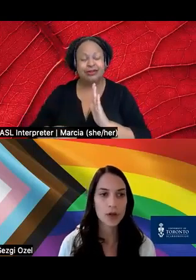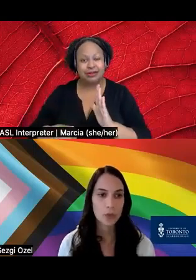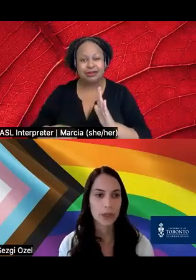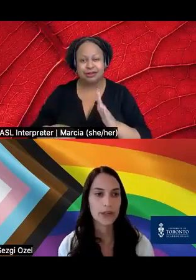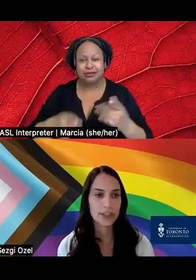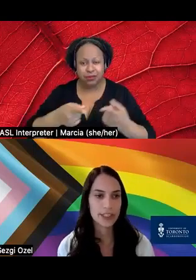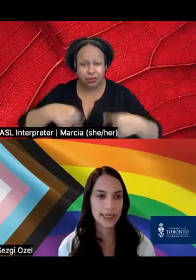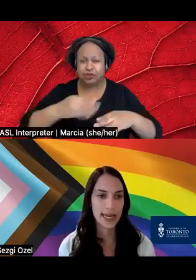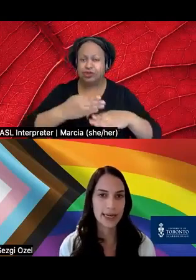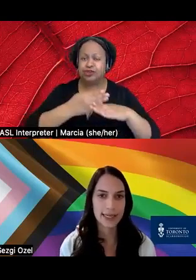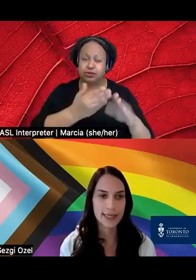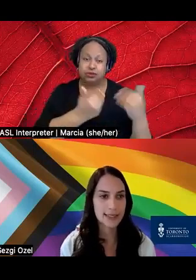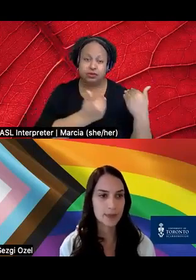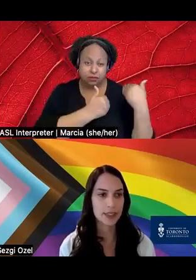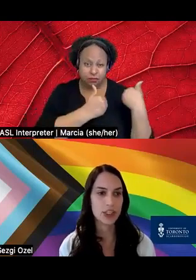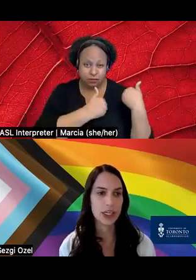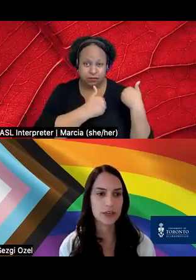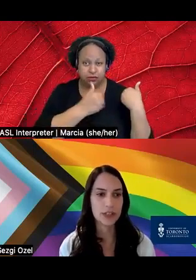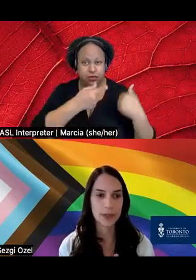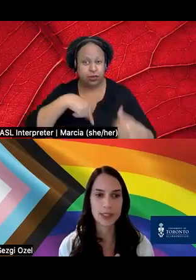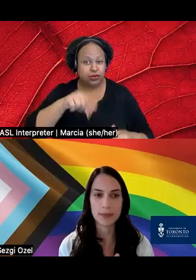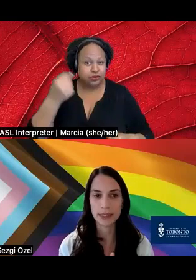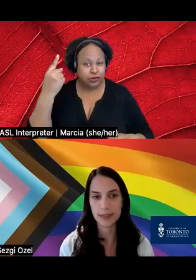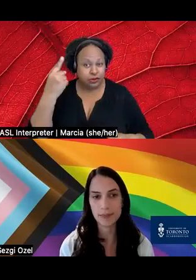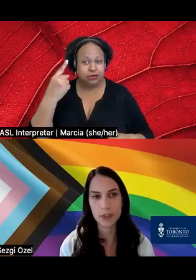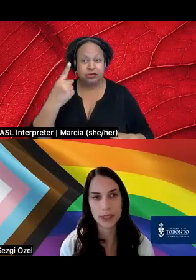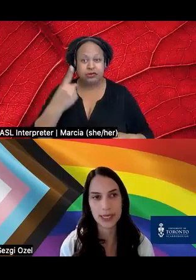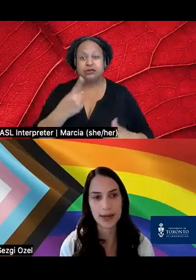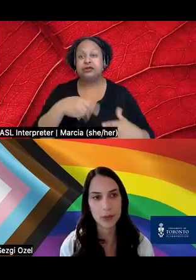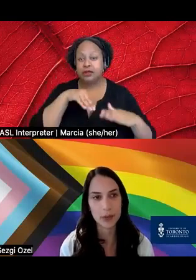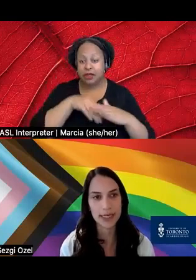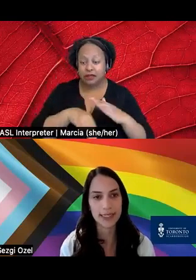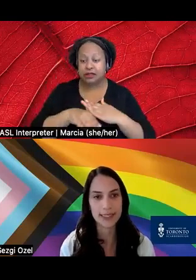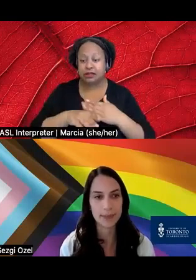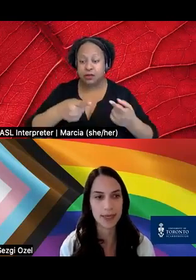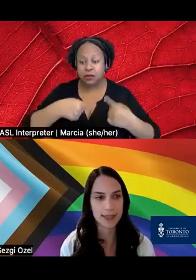We understand access to be a shared responsibility between everyone in this space.